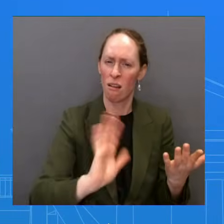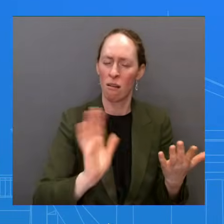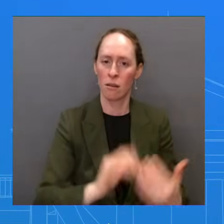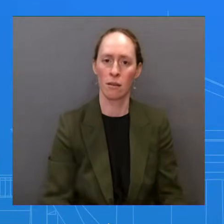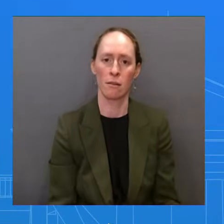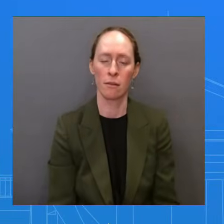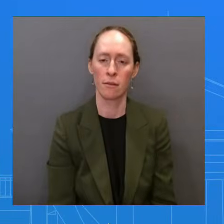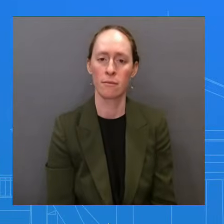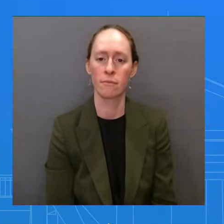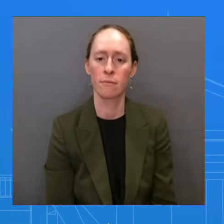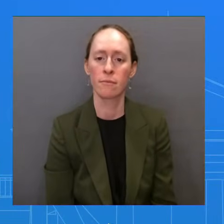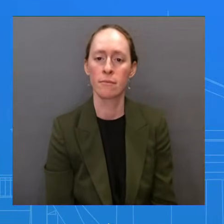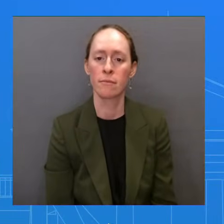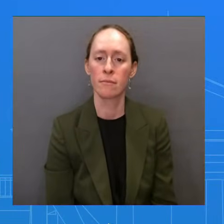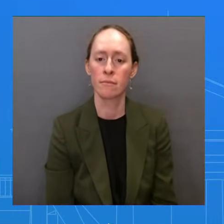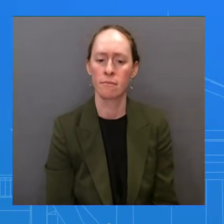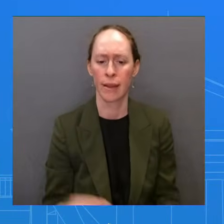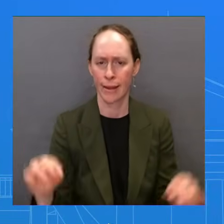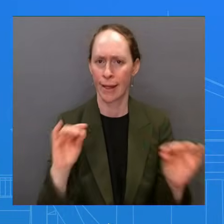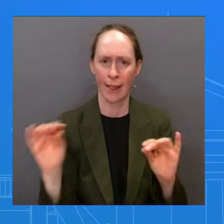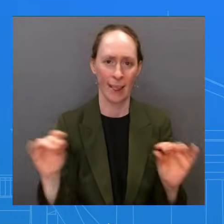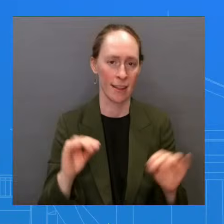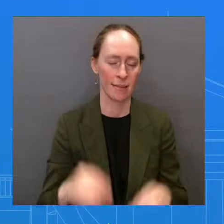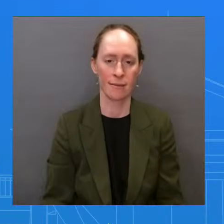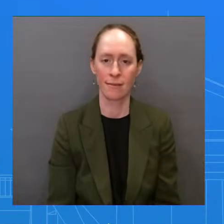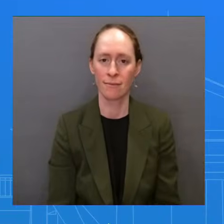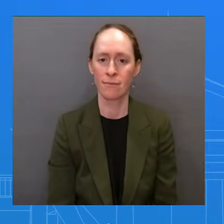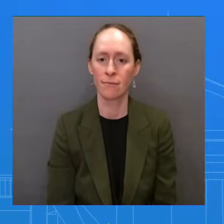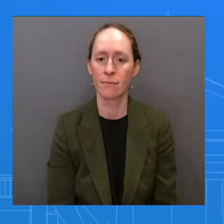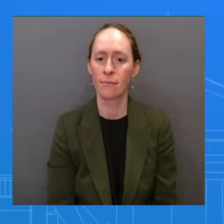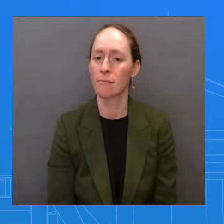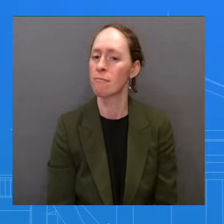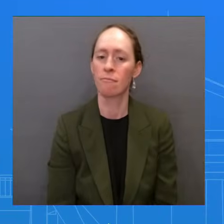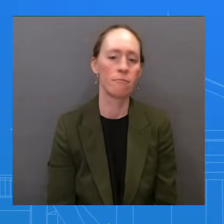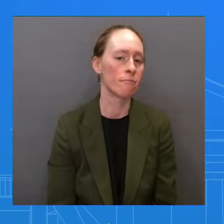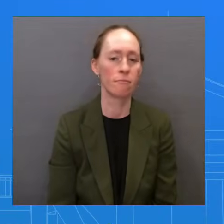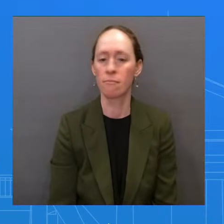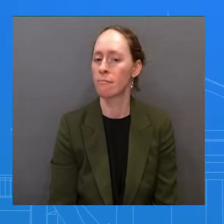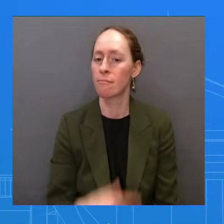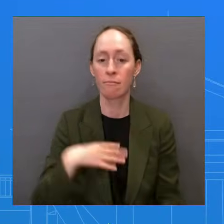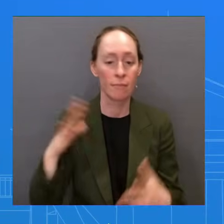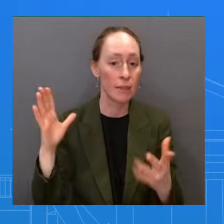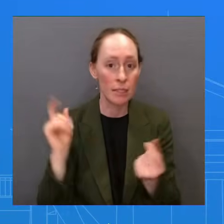Ms. Jean-Pierre: I am not going to give a specific time on the cal- -- again, on the timeline on when the President has been briefed on that.